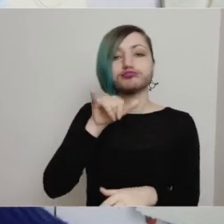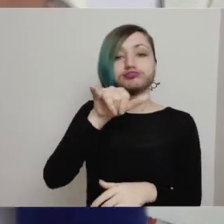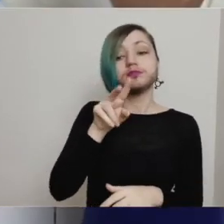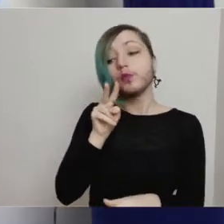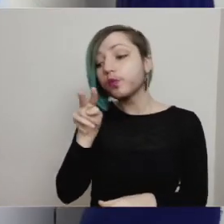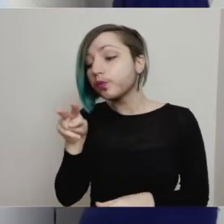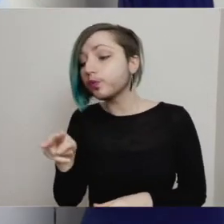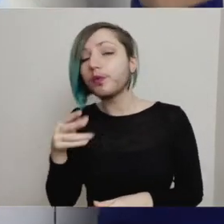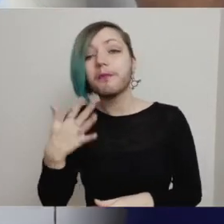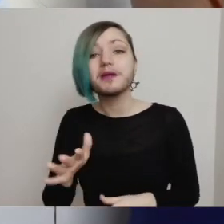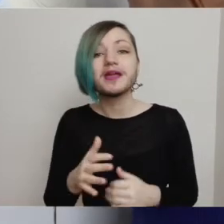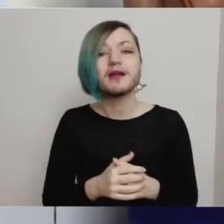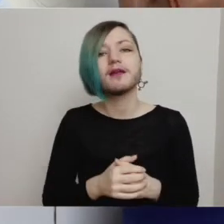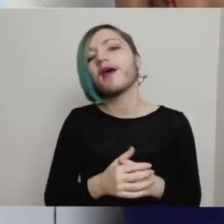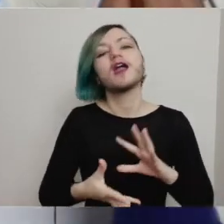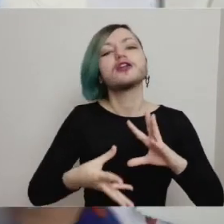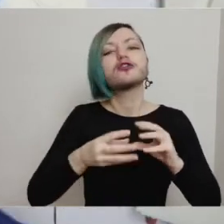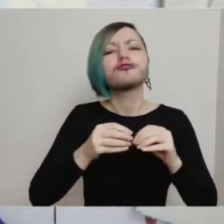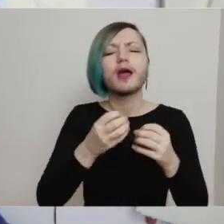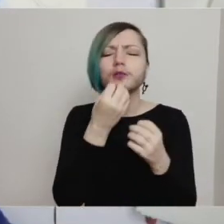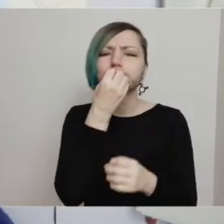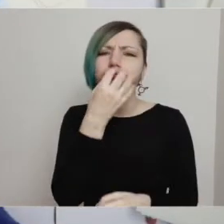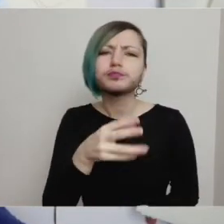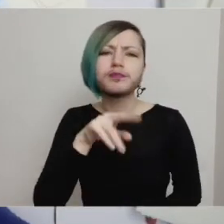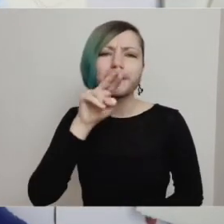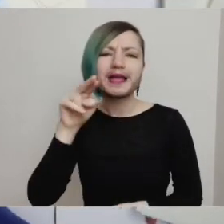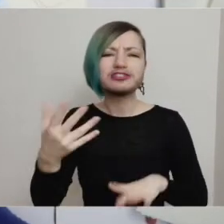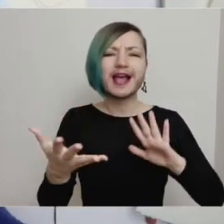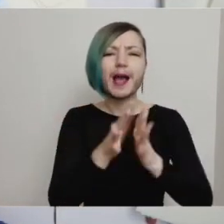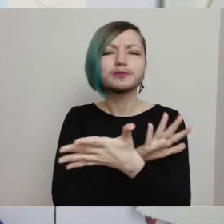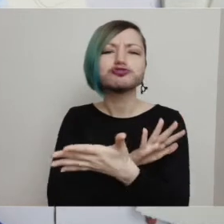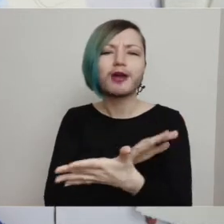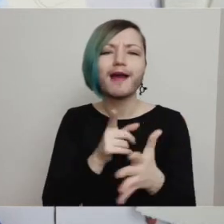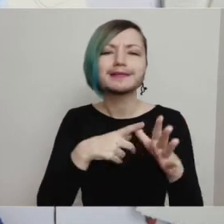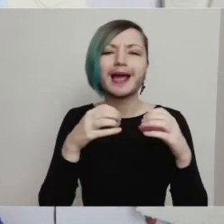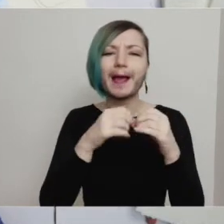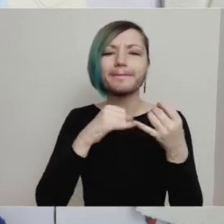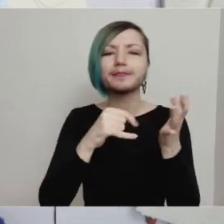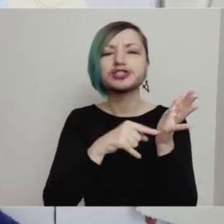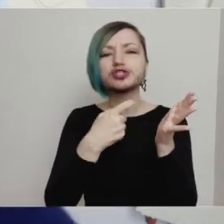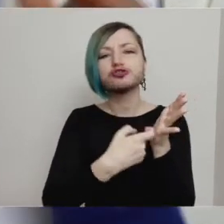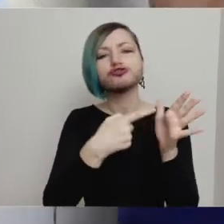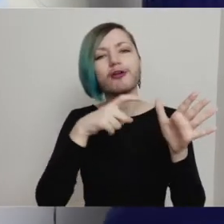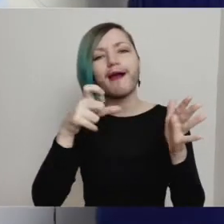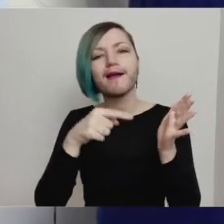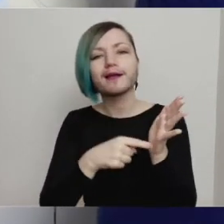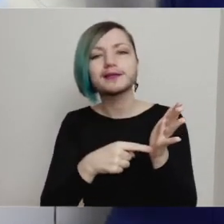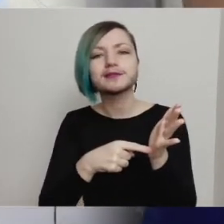and he made beautiful abstract paintings from the shapes in the landscape of california